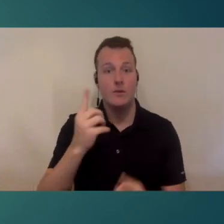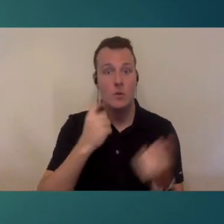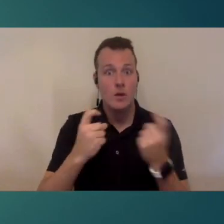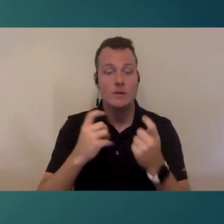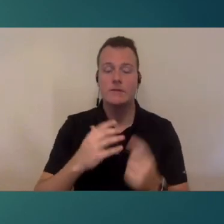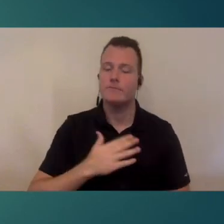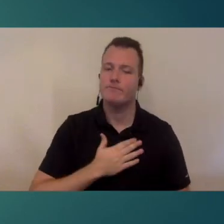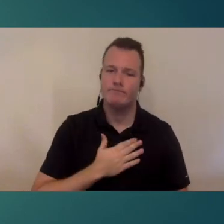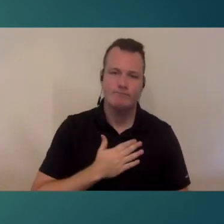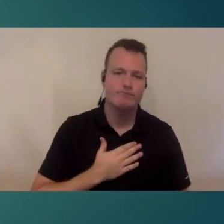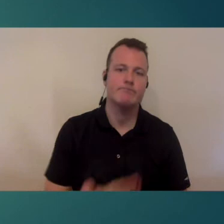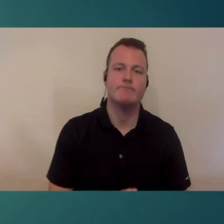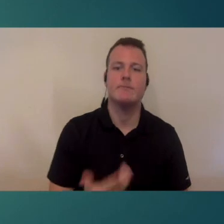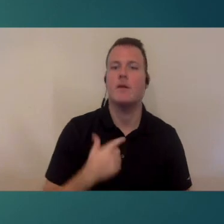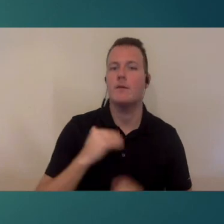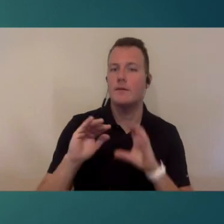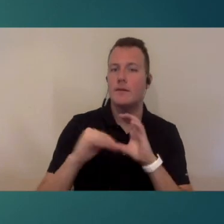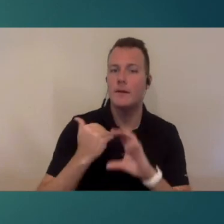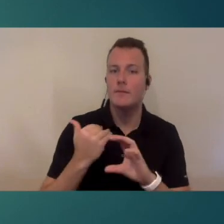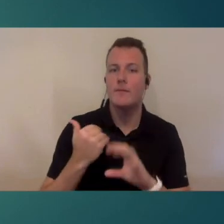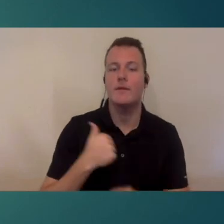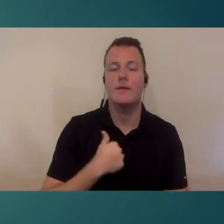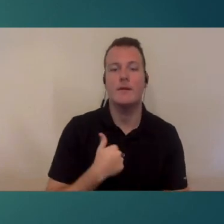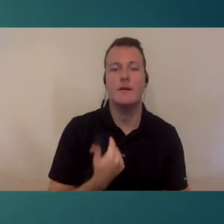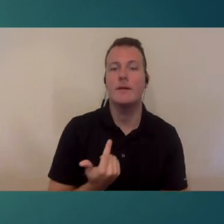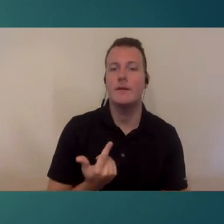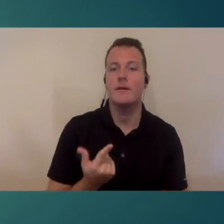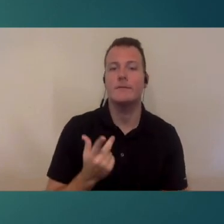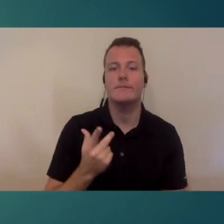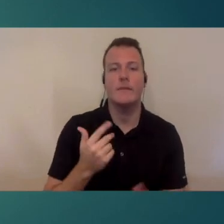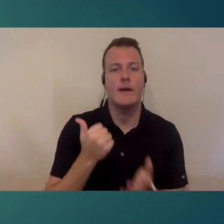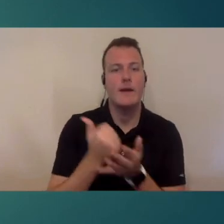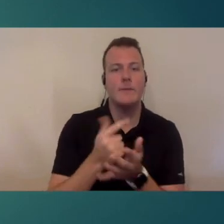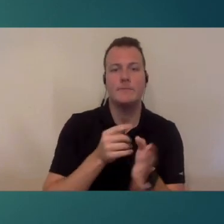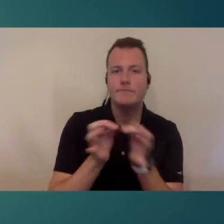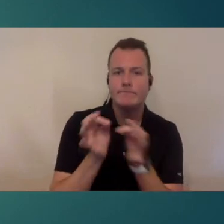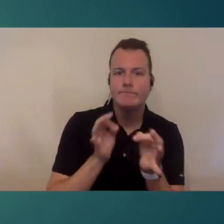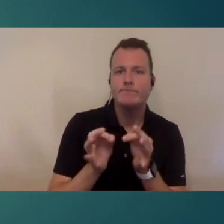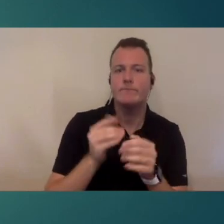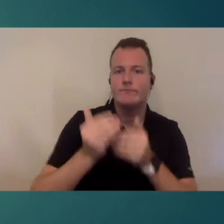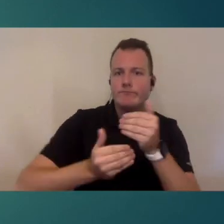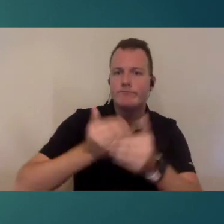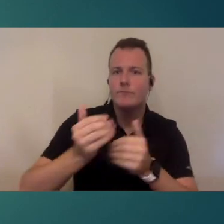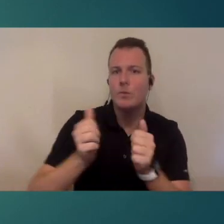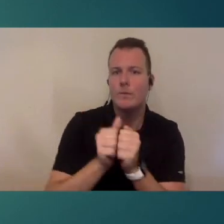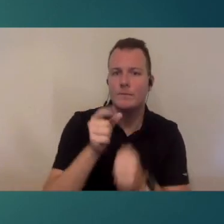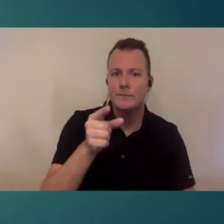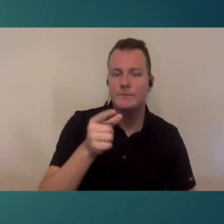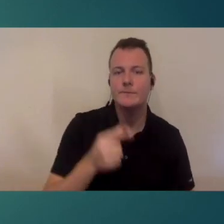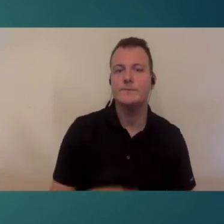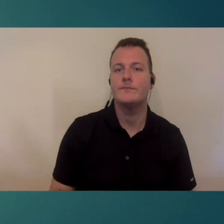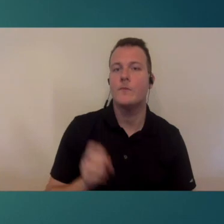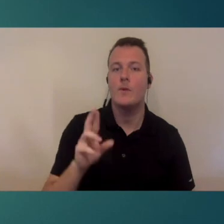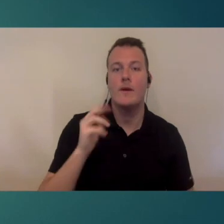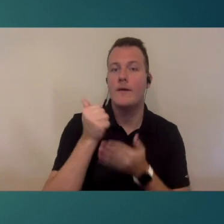I'm happy to- send me an email, I'm happy to walk through it with you or -or help